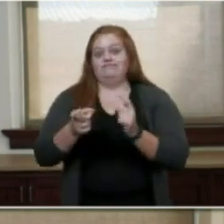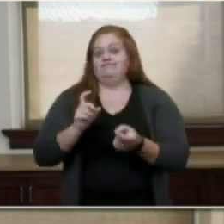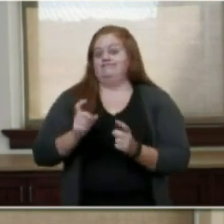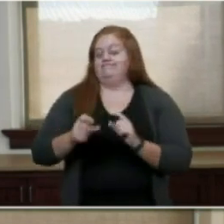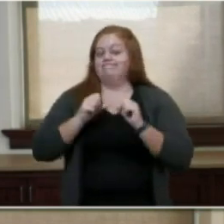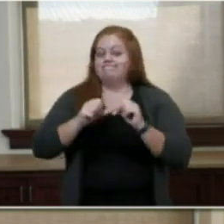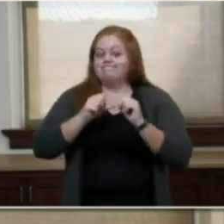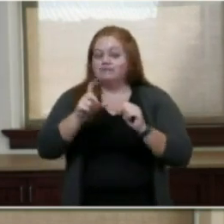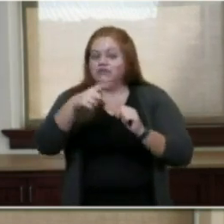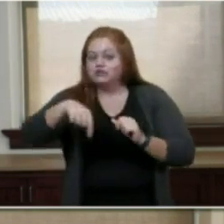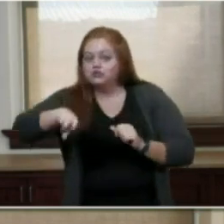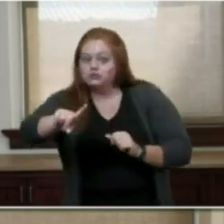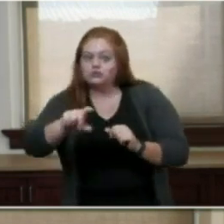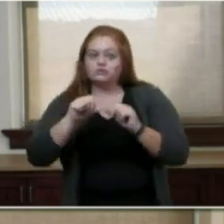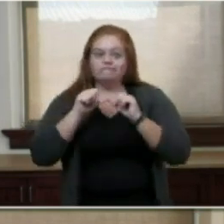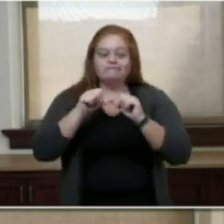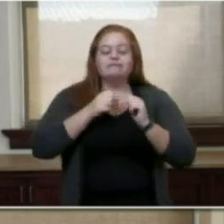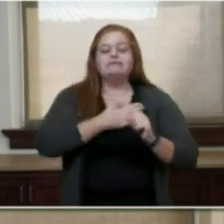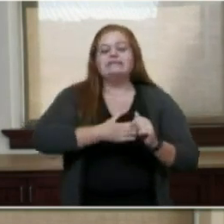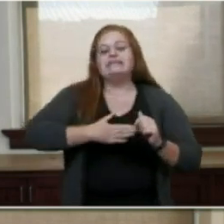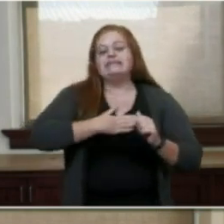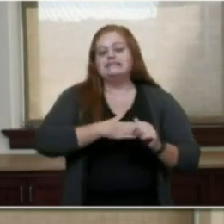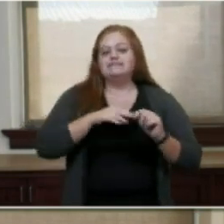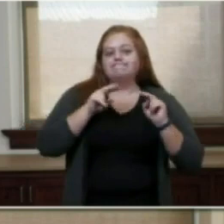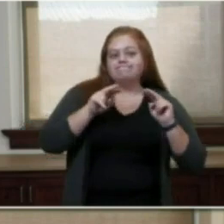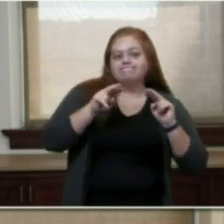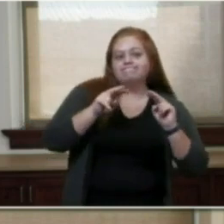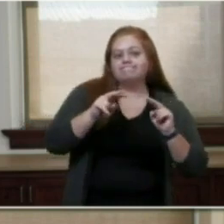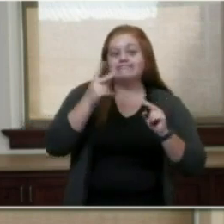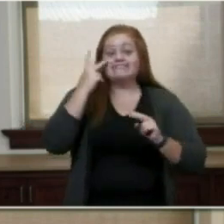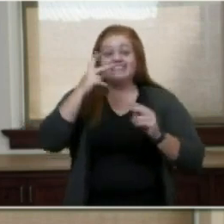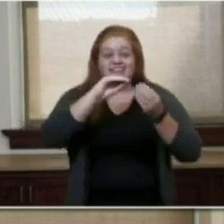people to continue to just stay tuned to the data, to the recommendations